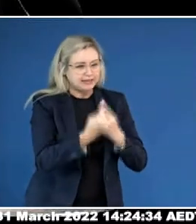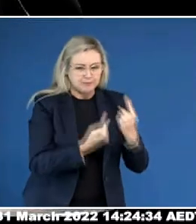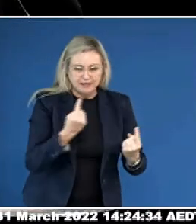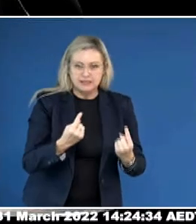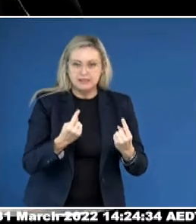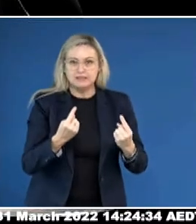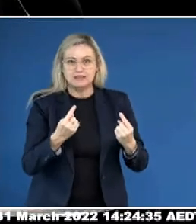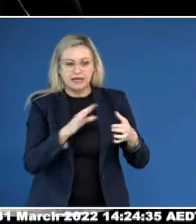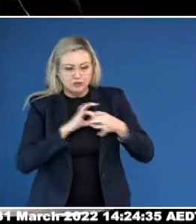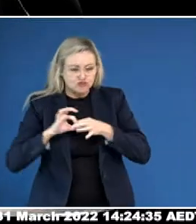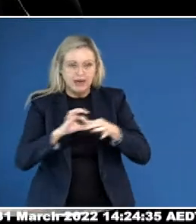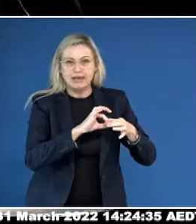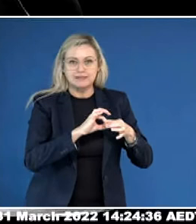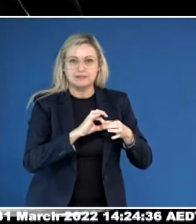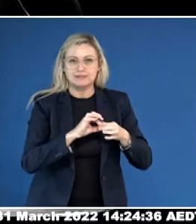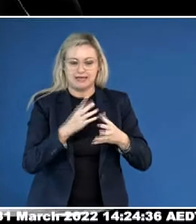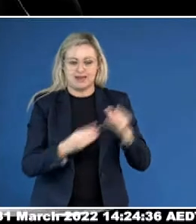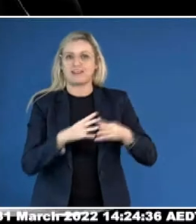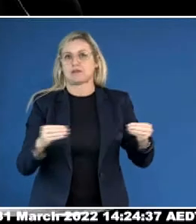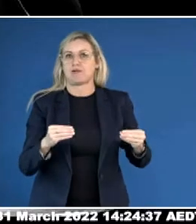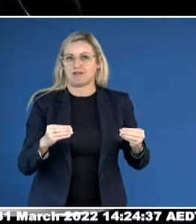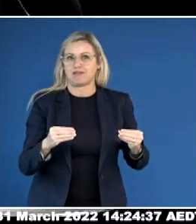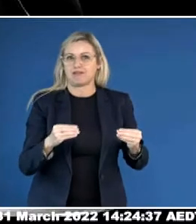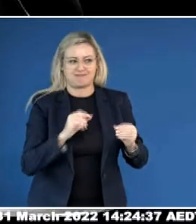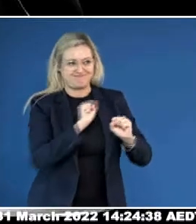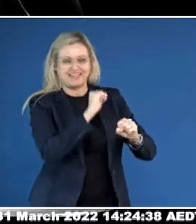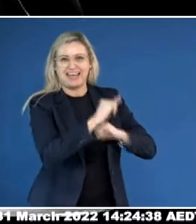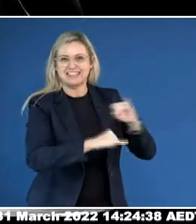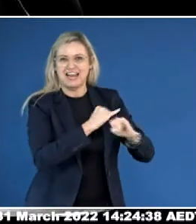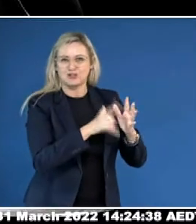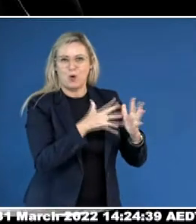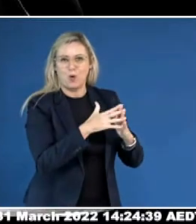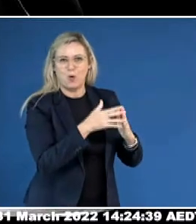That's right. MS EASTMAN: So we use that language in international law. So - and they're not mutually exclusive.